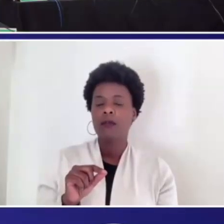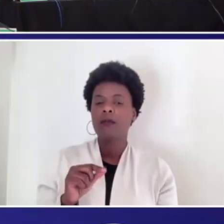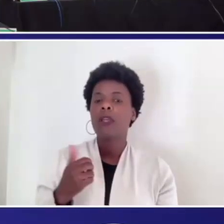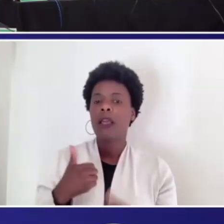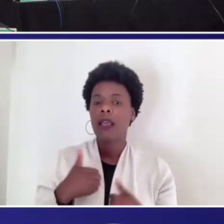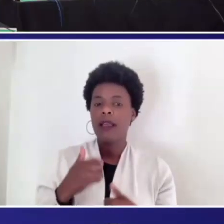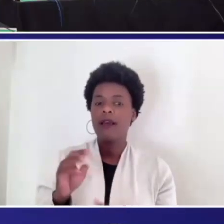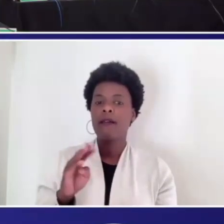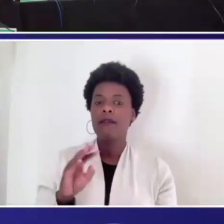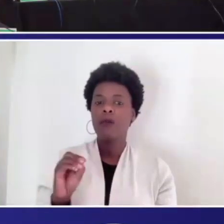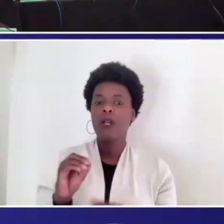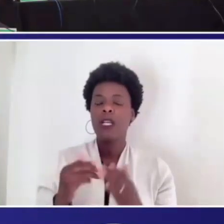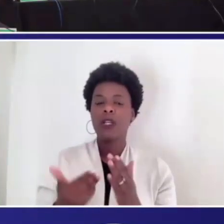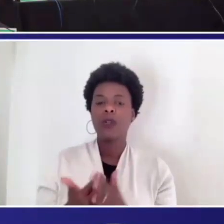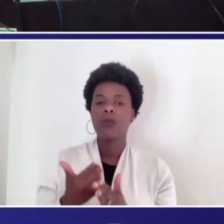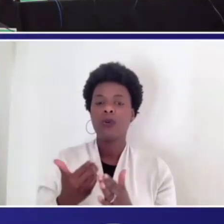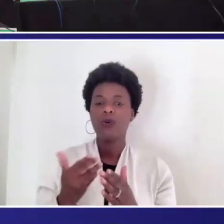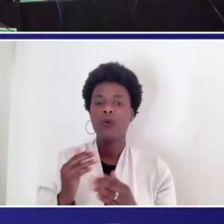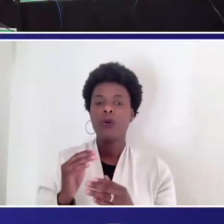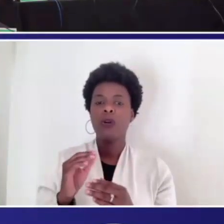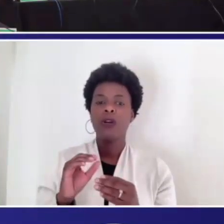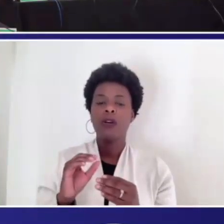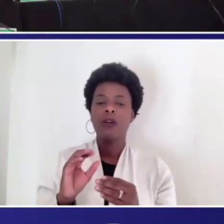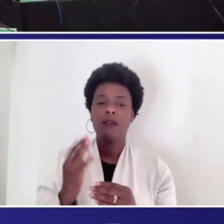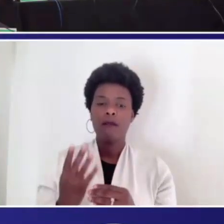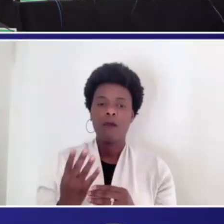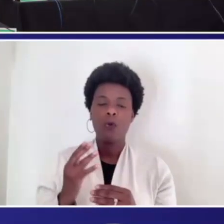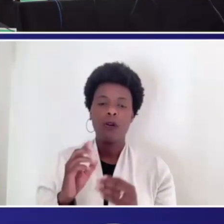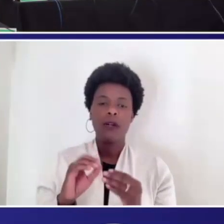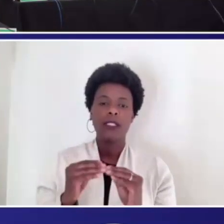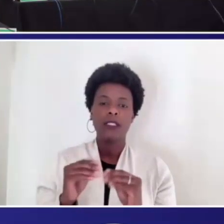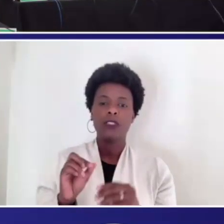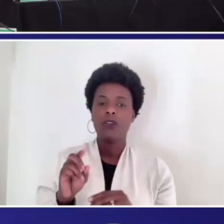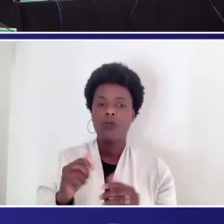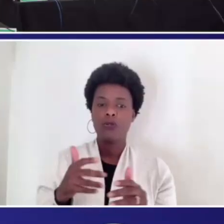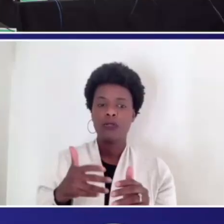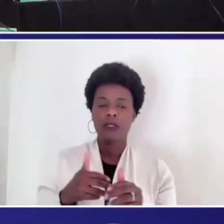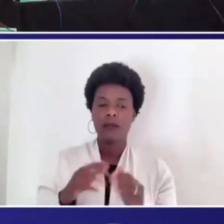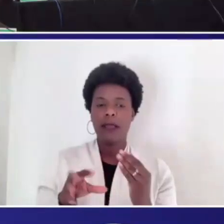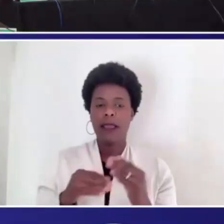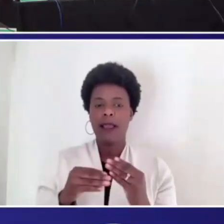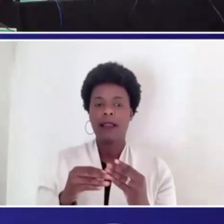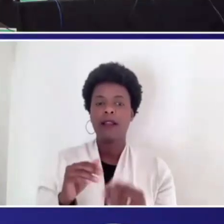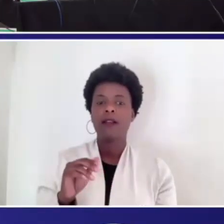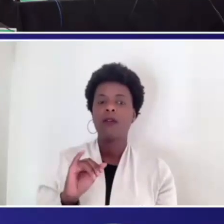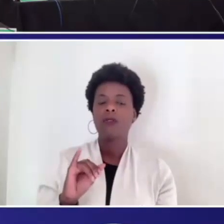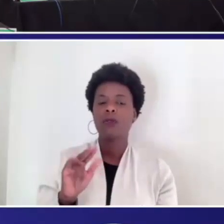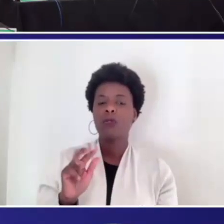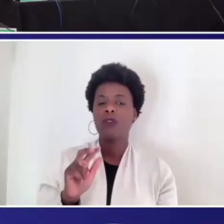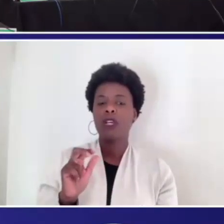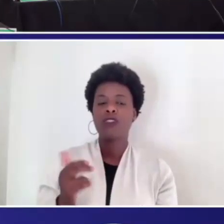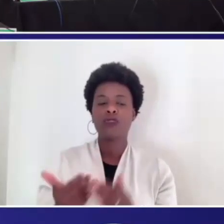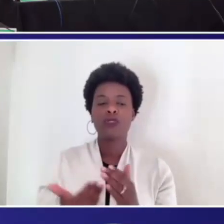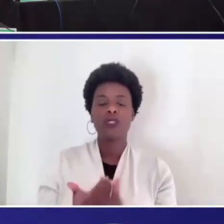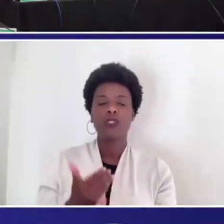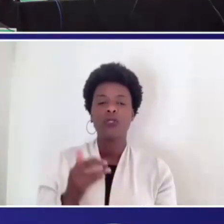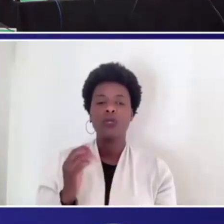And 300 new six-digit codes were added to just to give you an idea of, an idea of how dynamic that is.